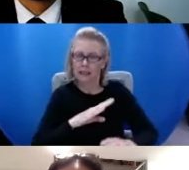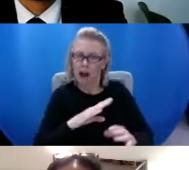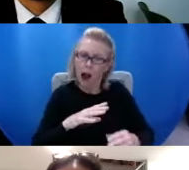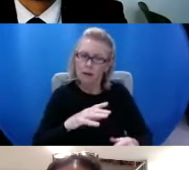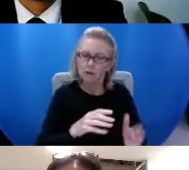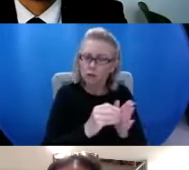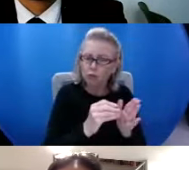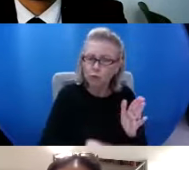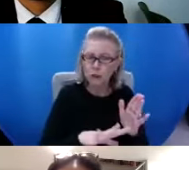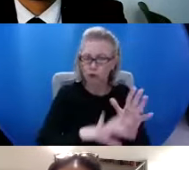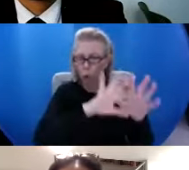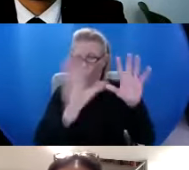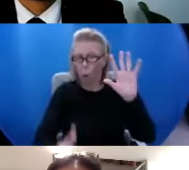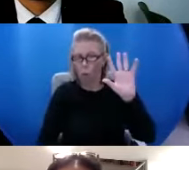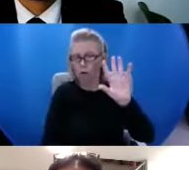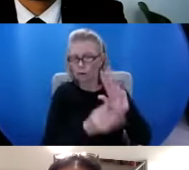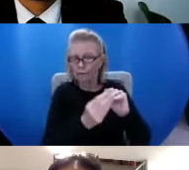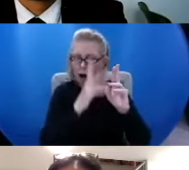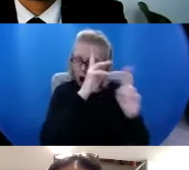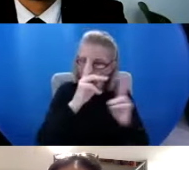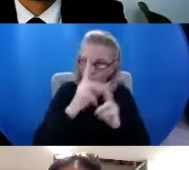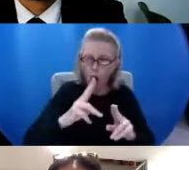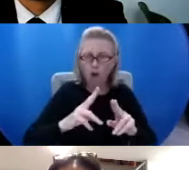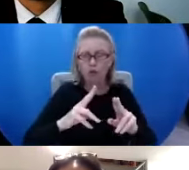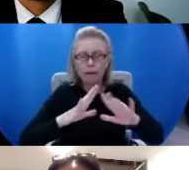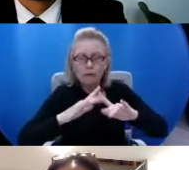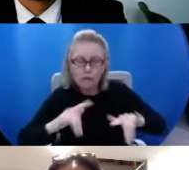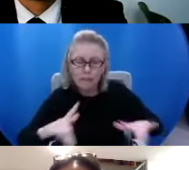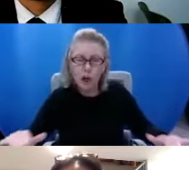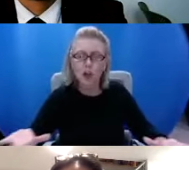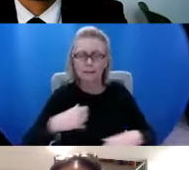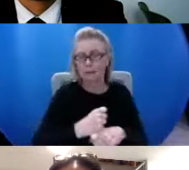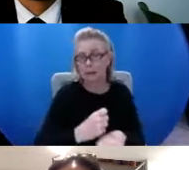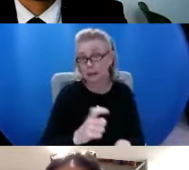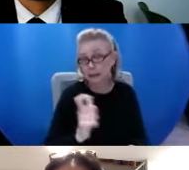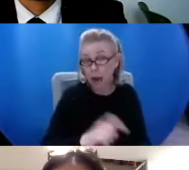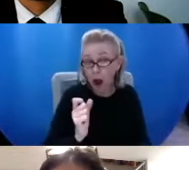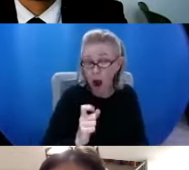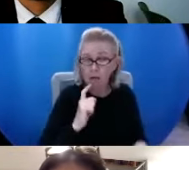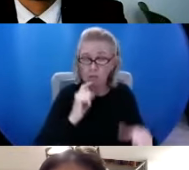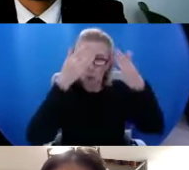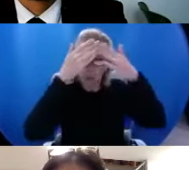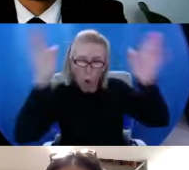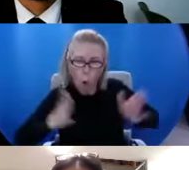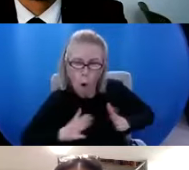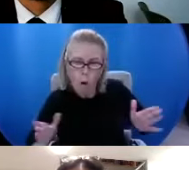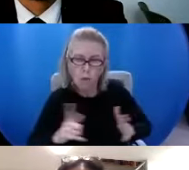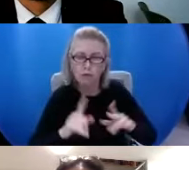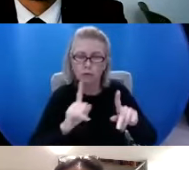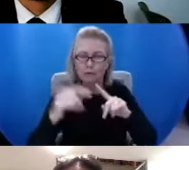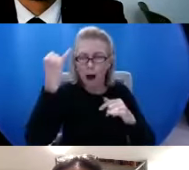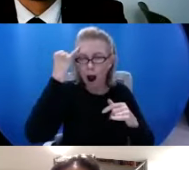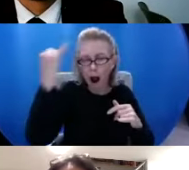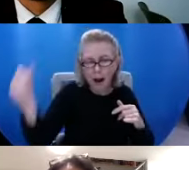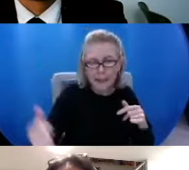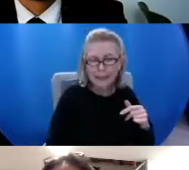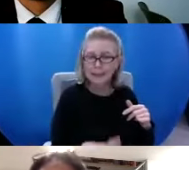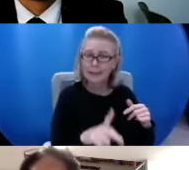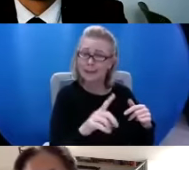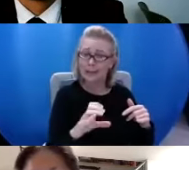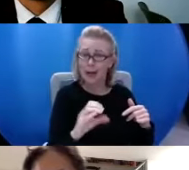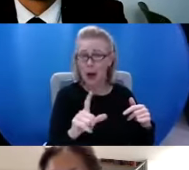Honoring differences. Making time. Being open to new ideas. Decolonial love. Engaging with the individual.